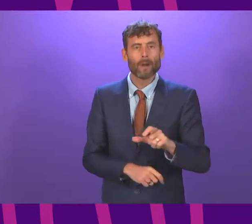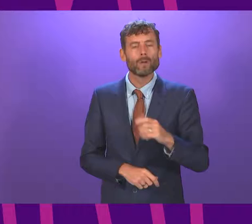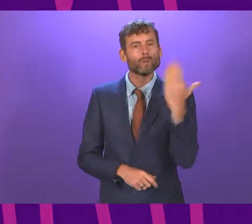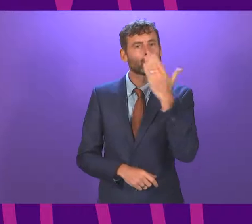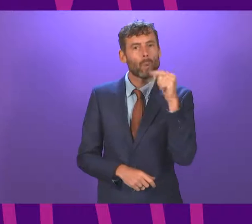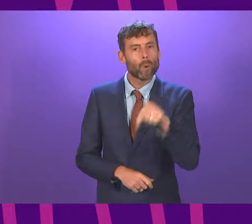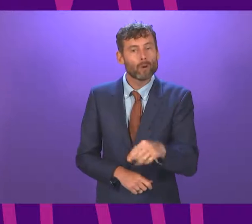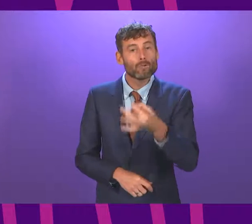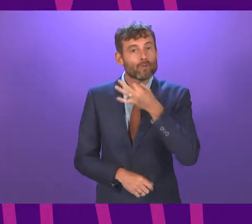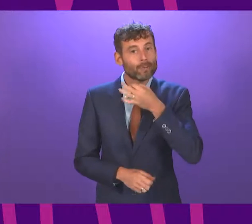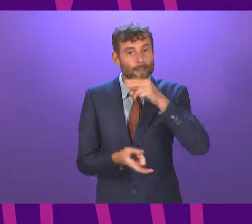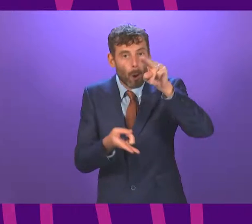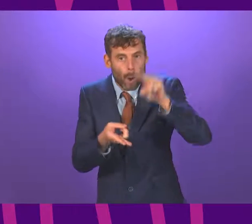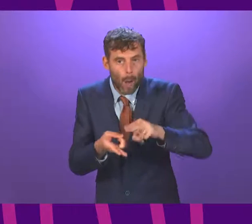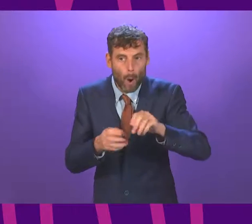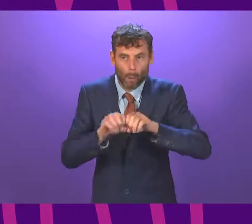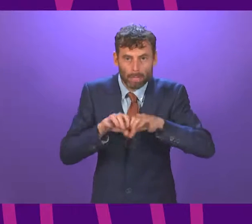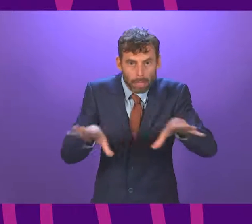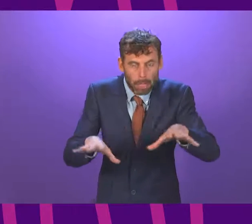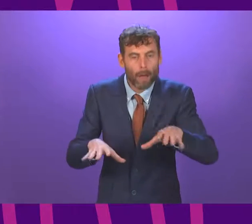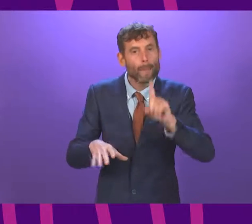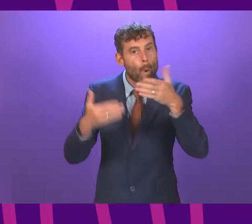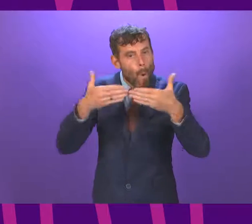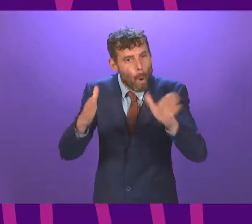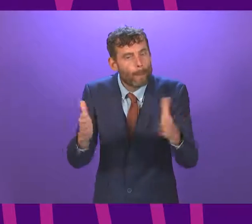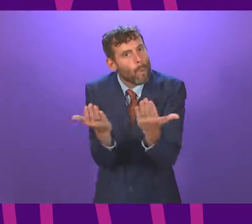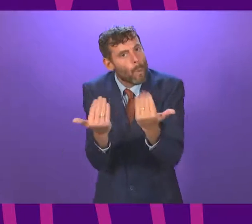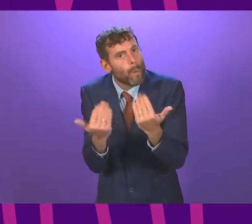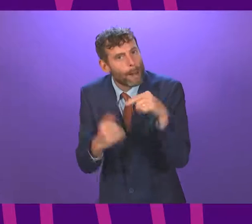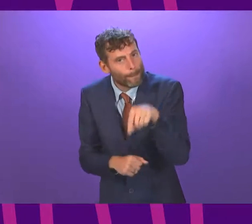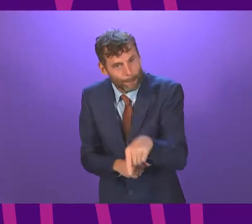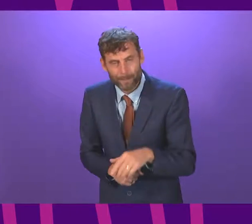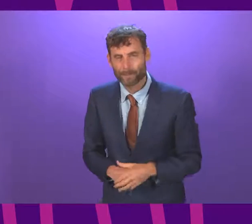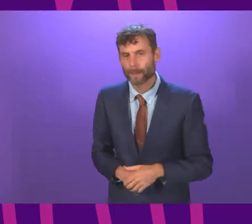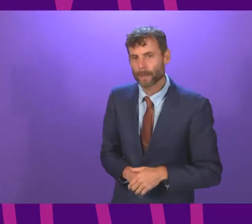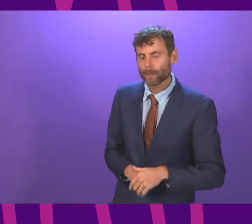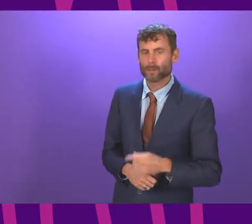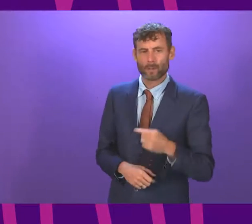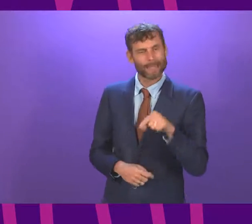open and welcoming. To support that ambition, and to minimise the impact of educational disruption,